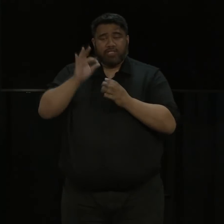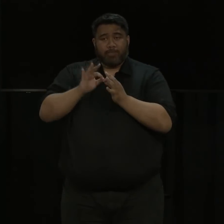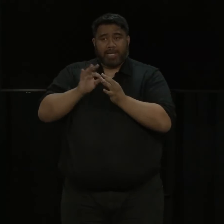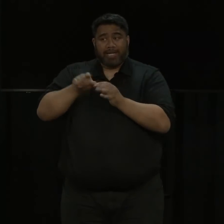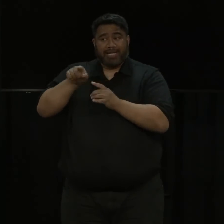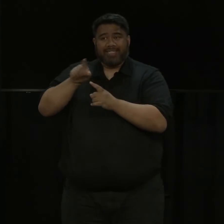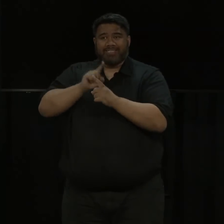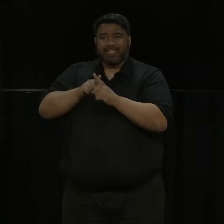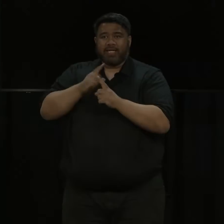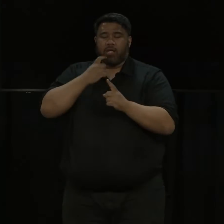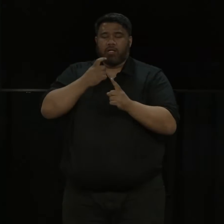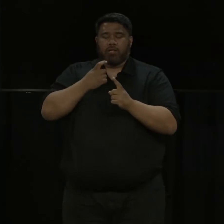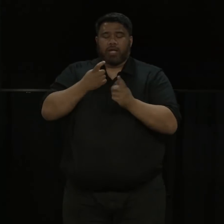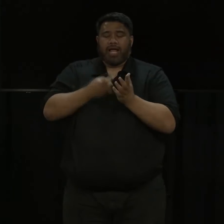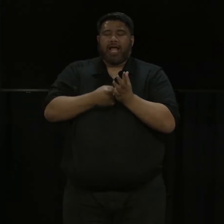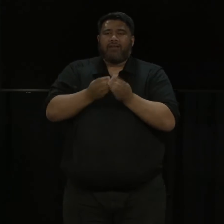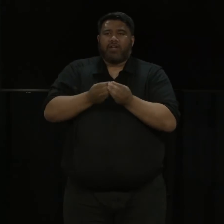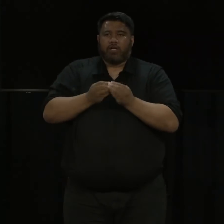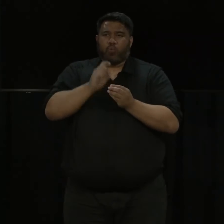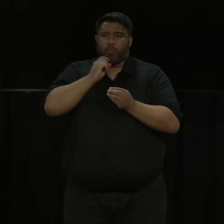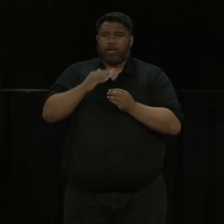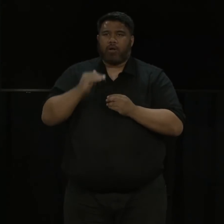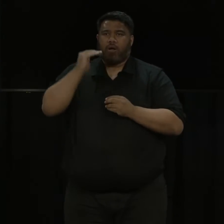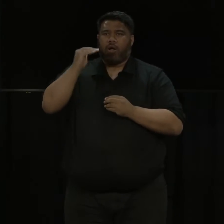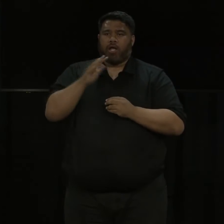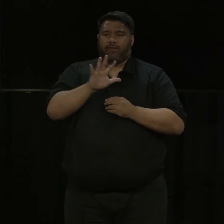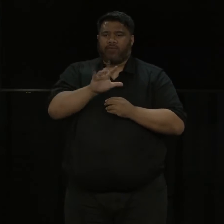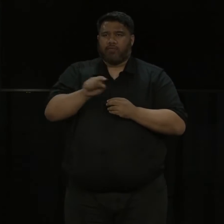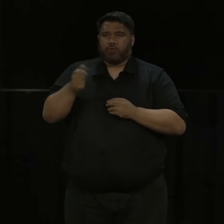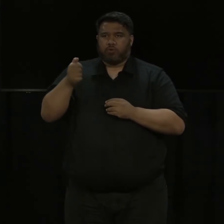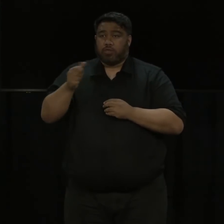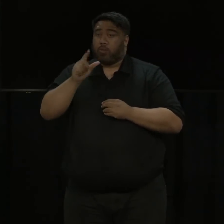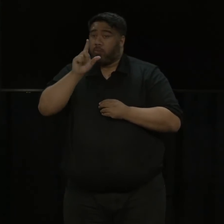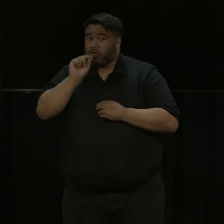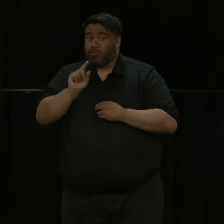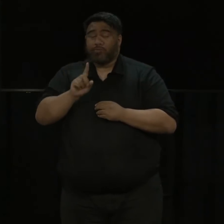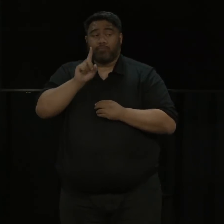into with your concern about the nodes? This is interesting because the modelling Professor